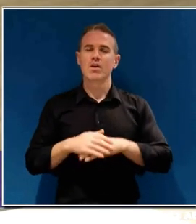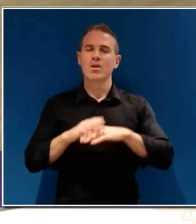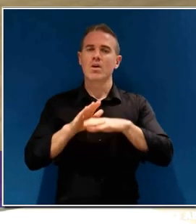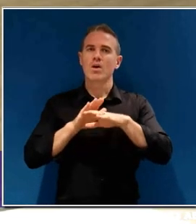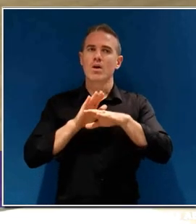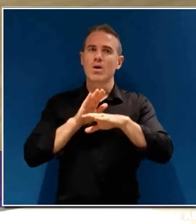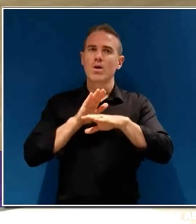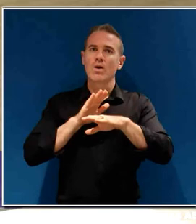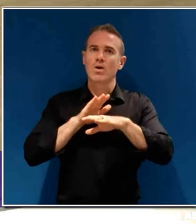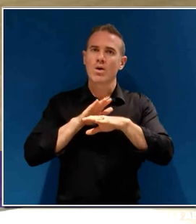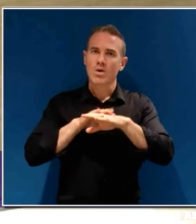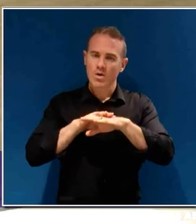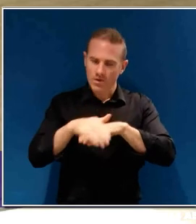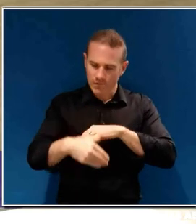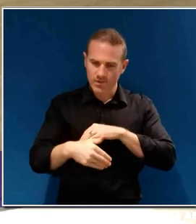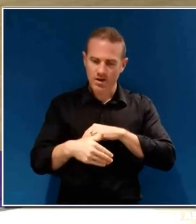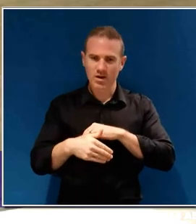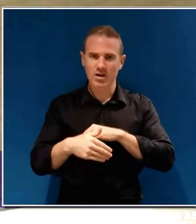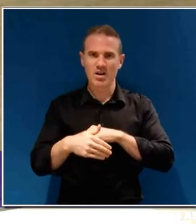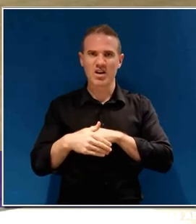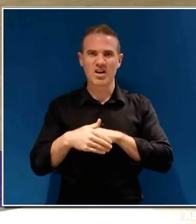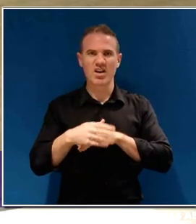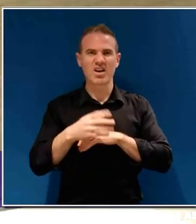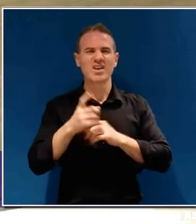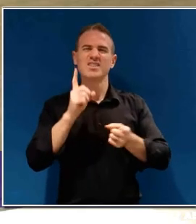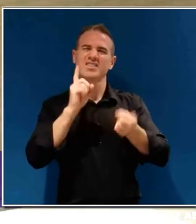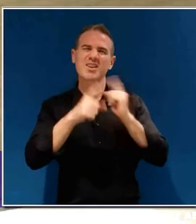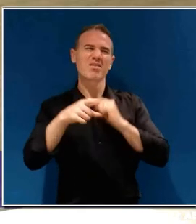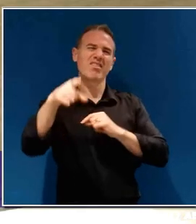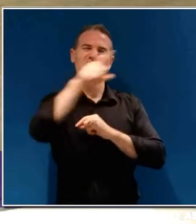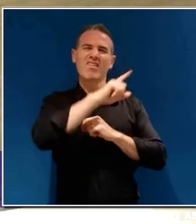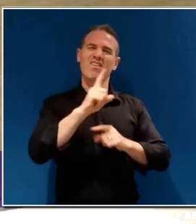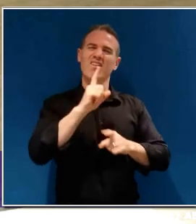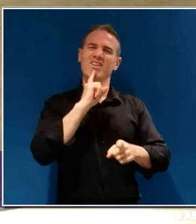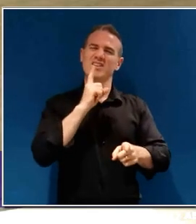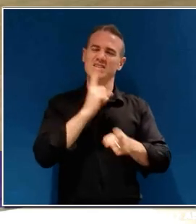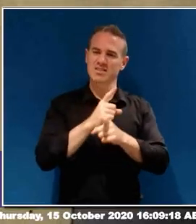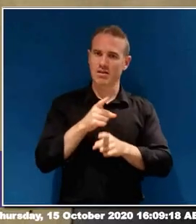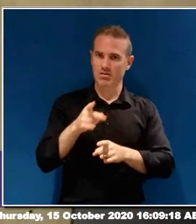approach to perceived misbehaviour.